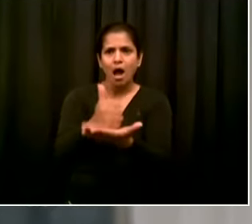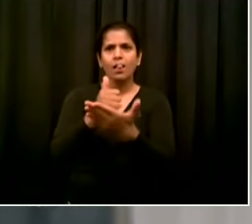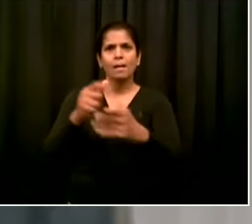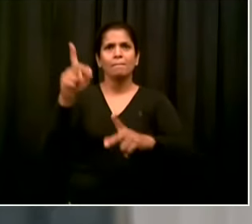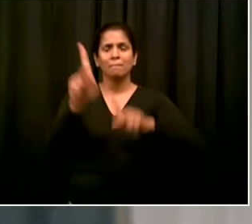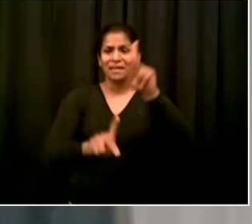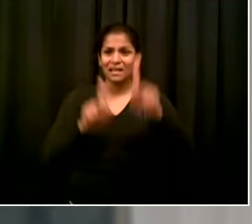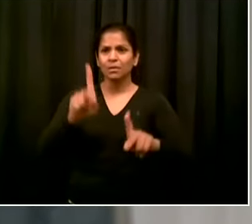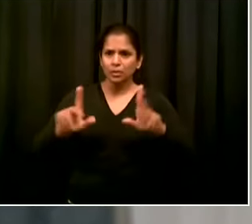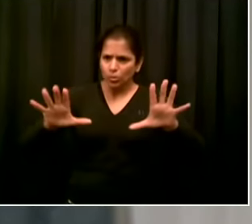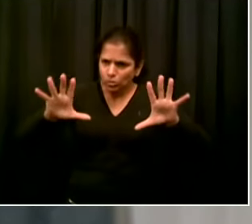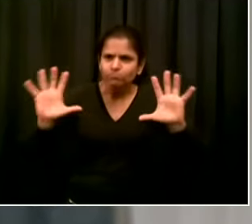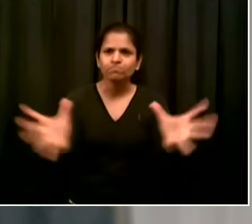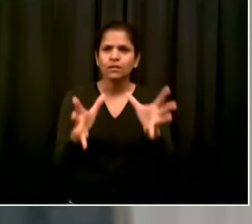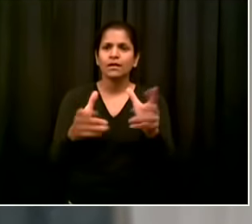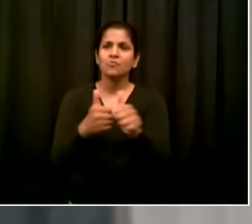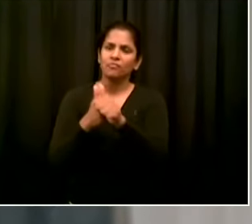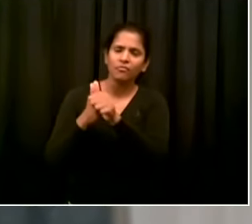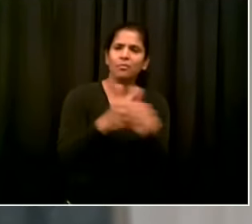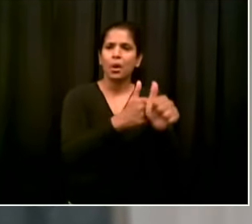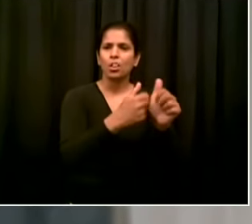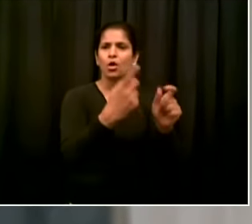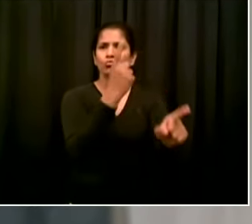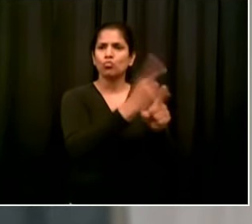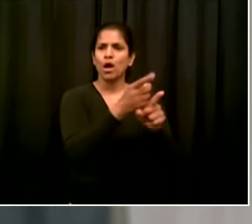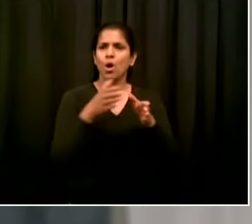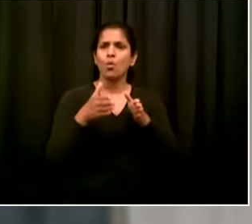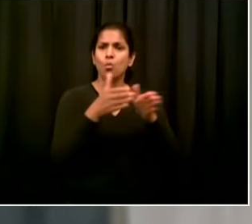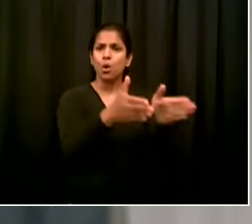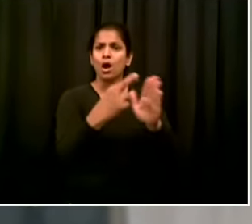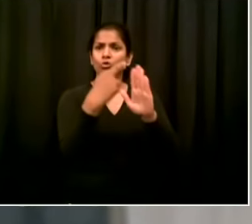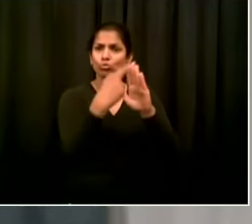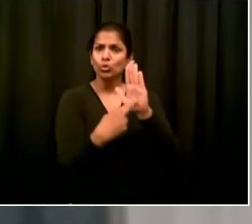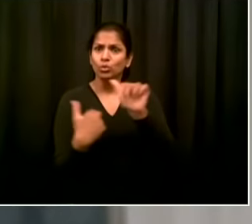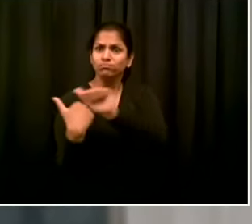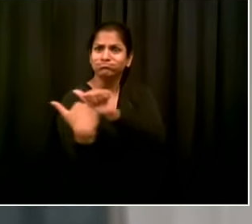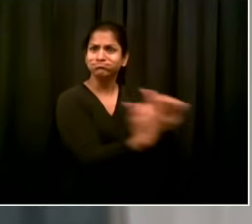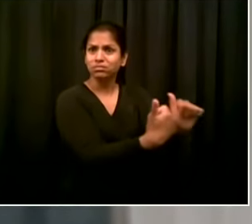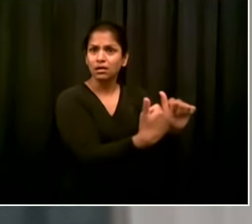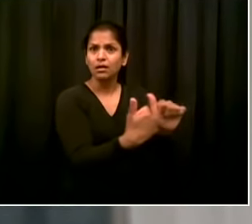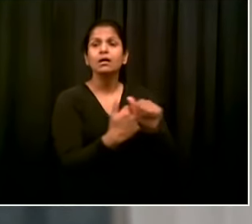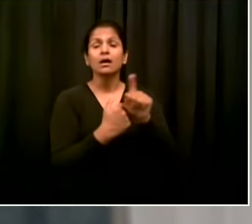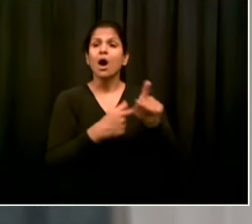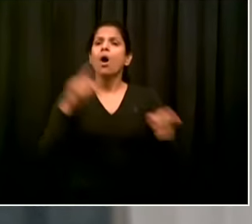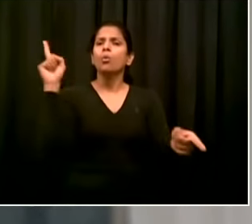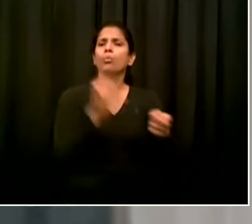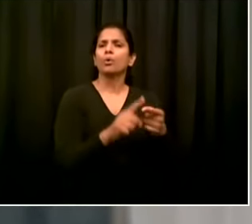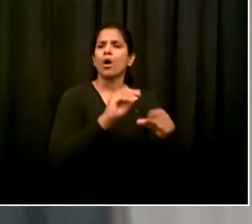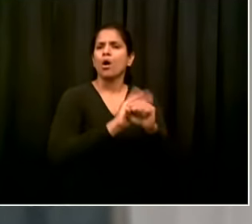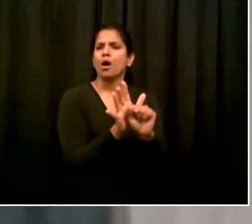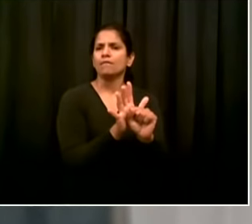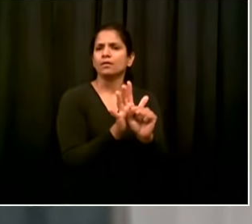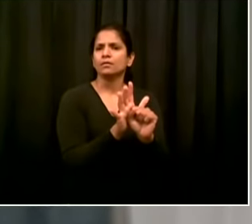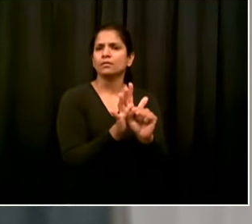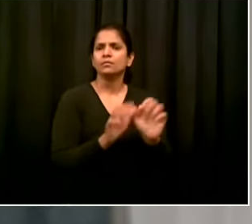TALKED ABOUT. MAKING SURE WE EXPAND TESTING AND WE HAVE EFFECTIVE CONTACT TRACING B UTALSO MAKING